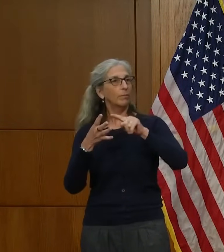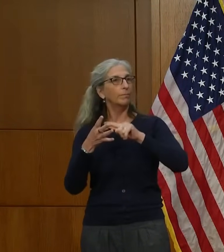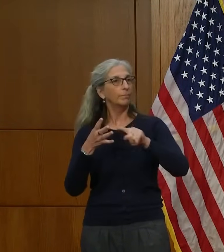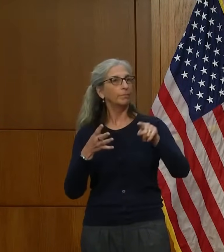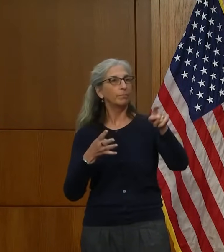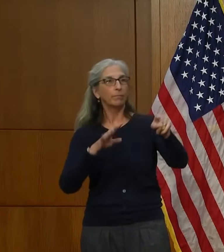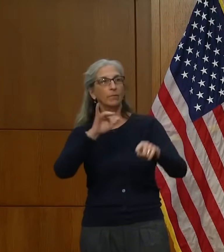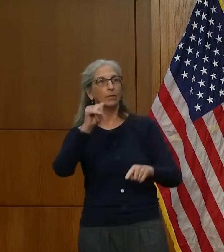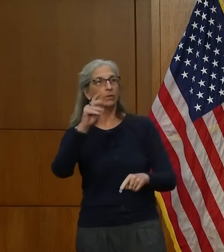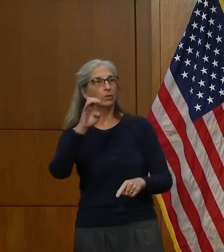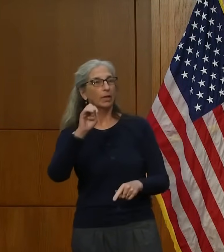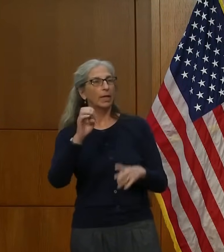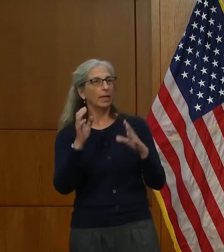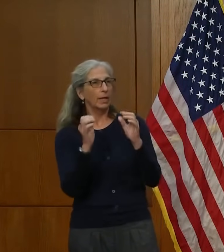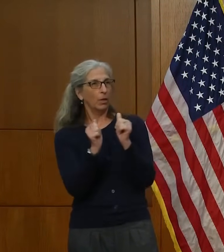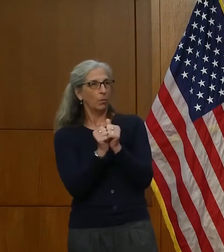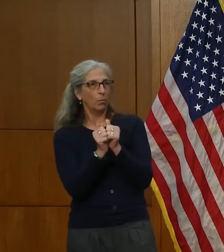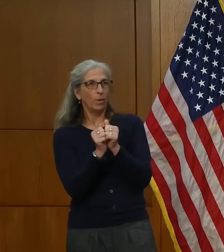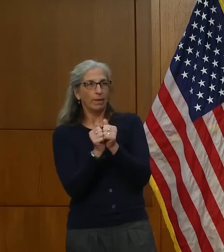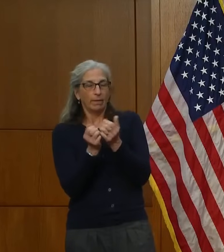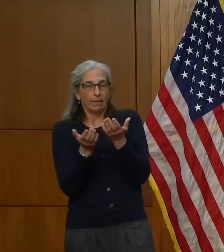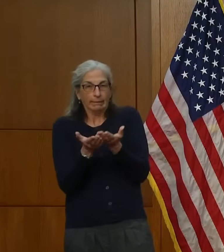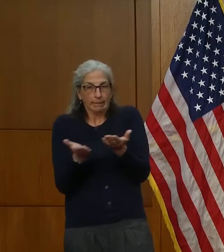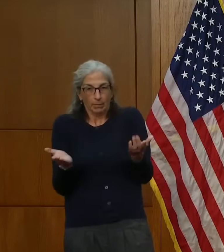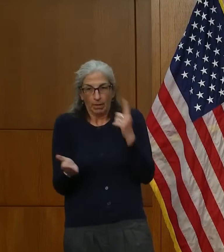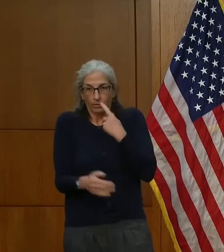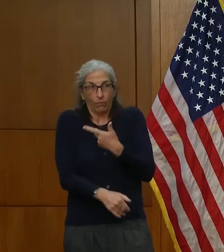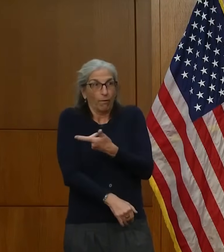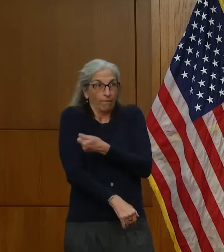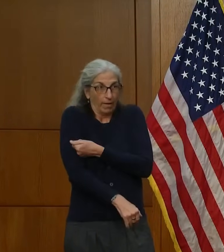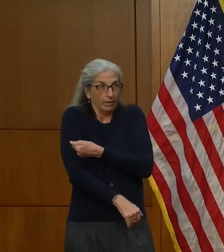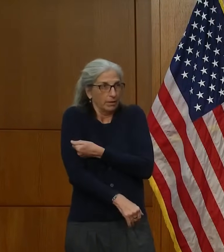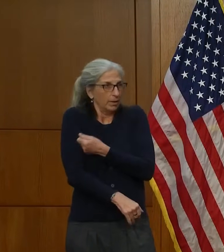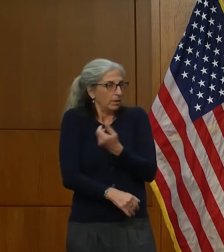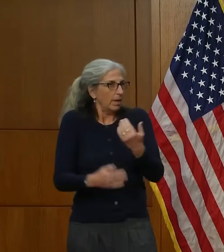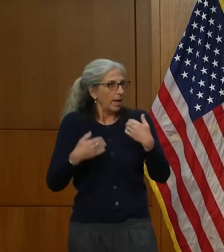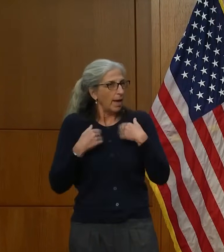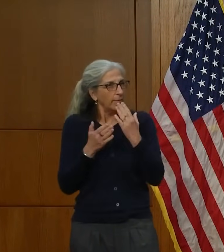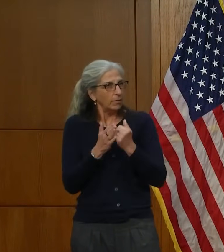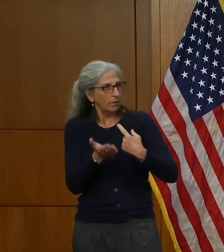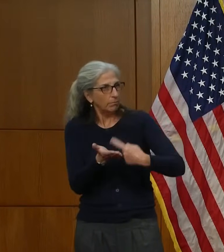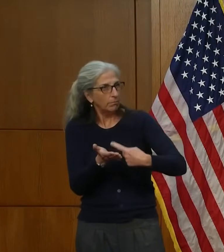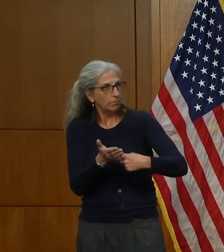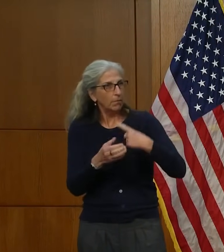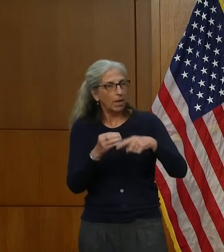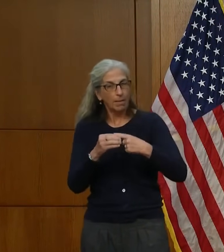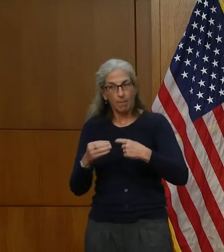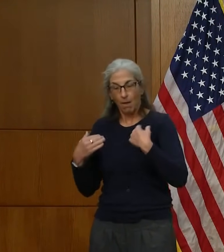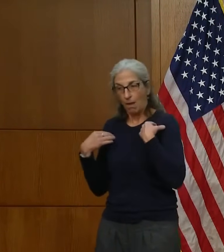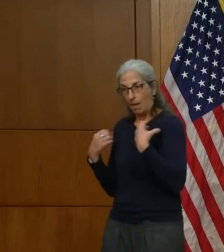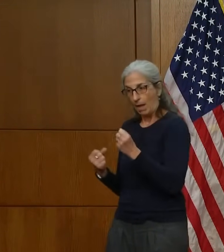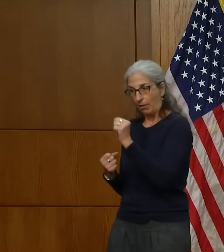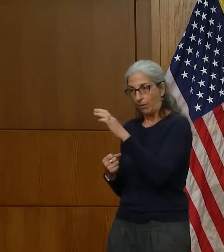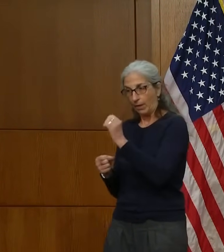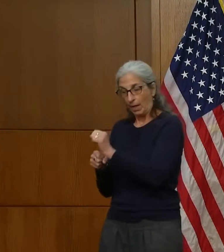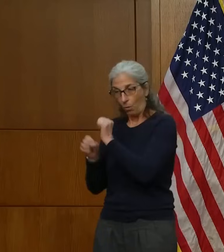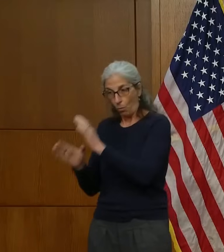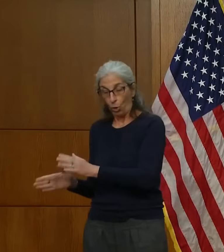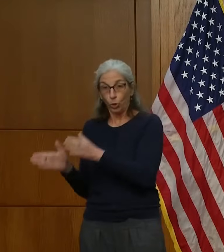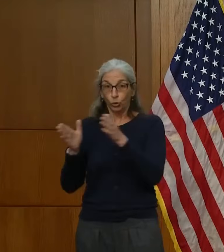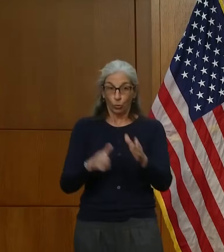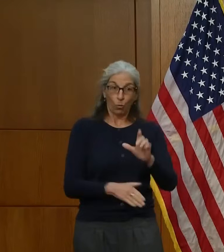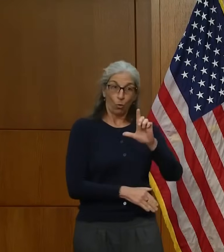JANUARY. WITH SCAR SUPPLIES FOR